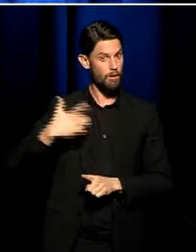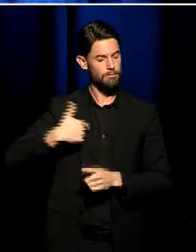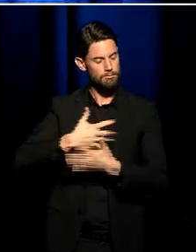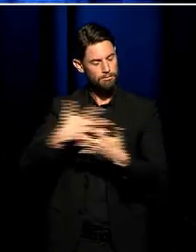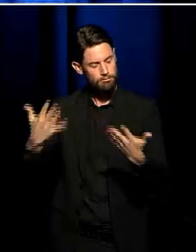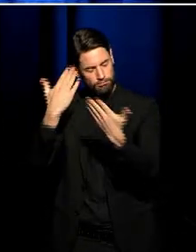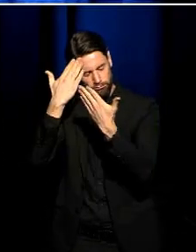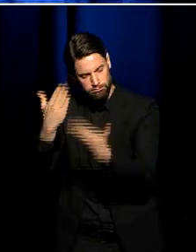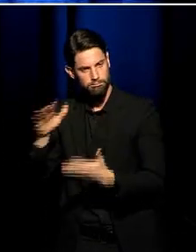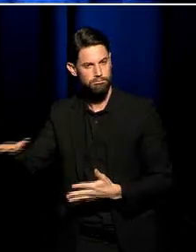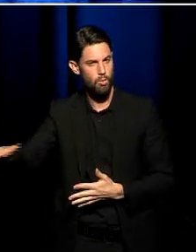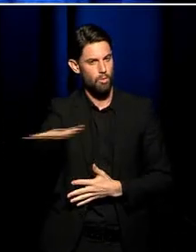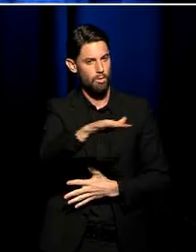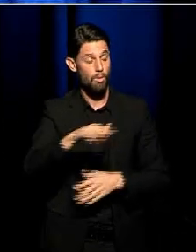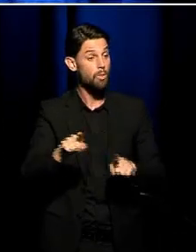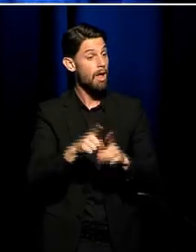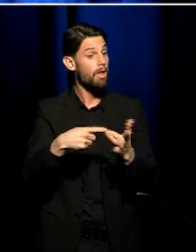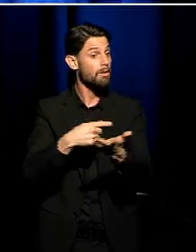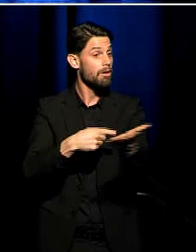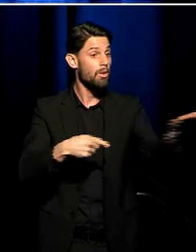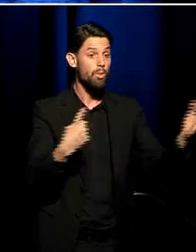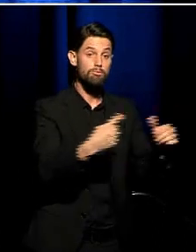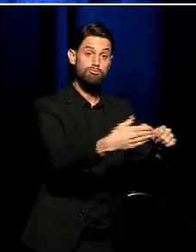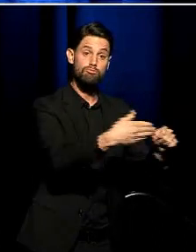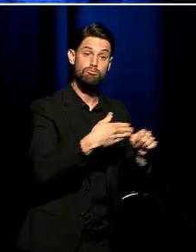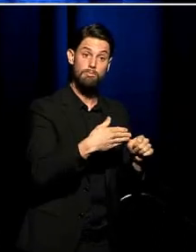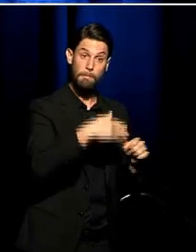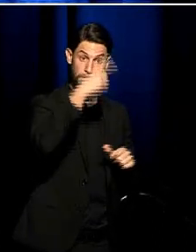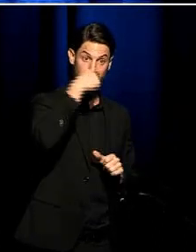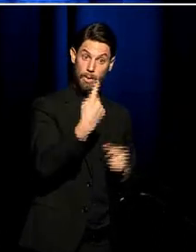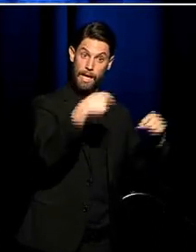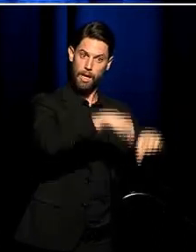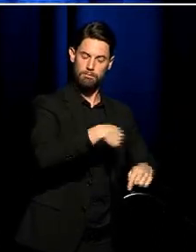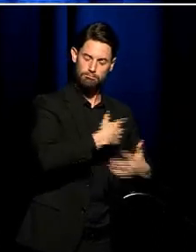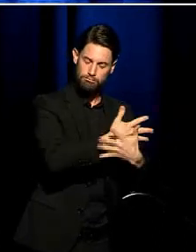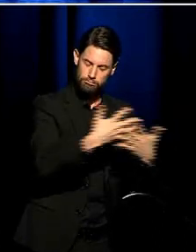all traditional owners here this morning.